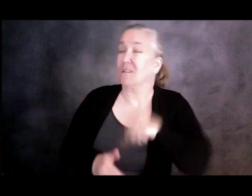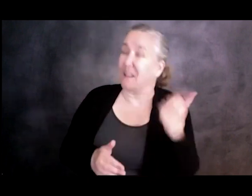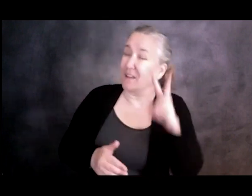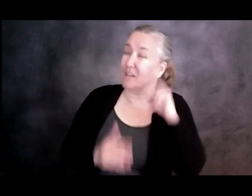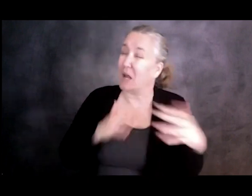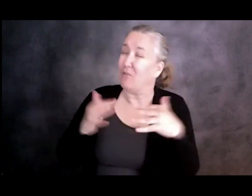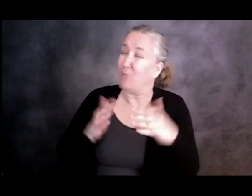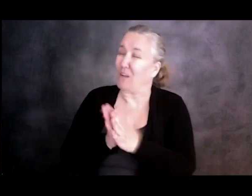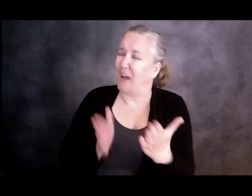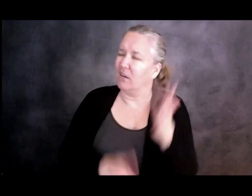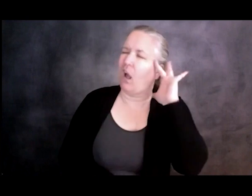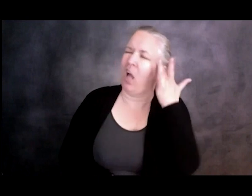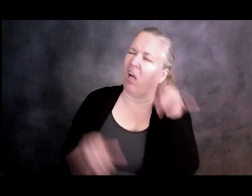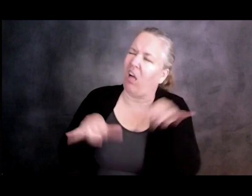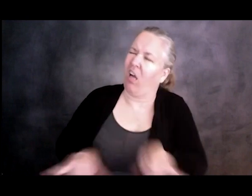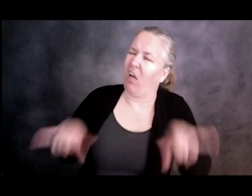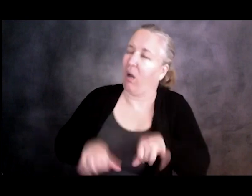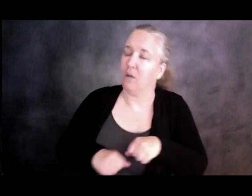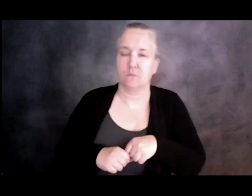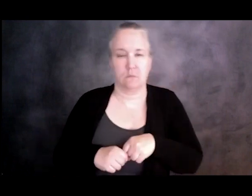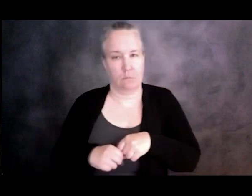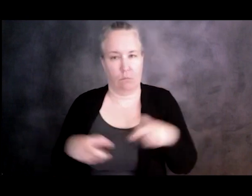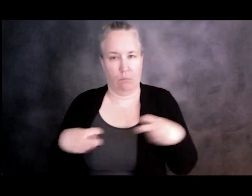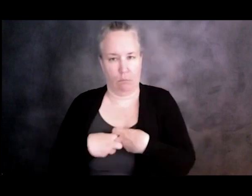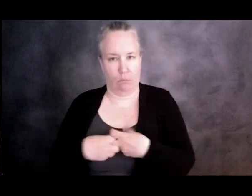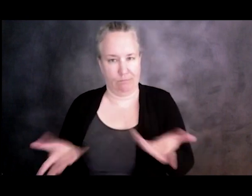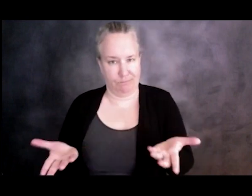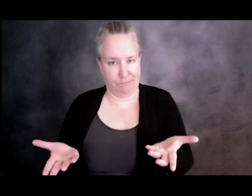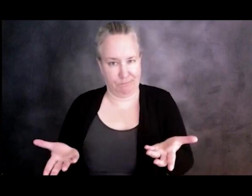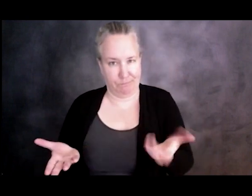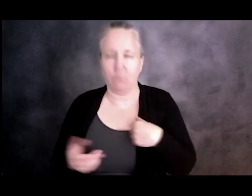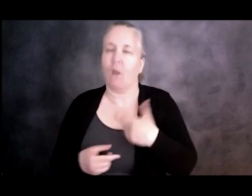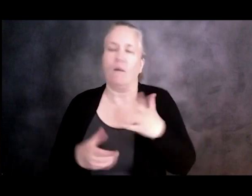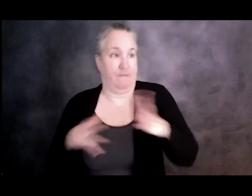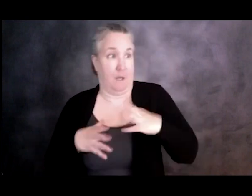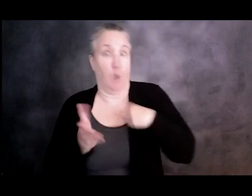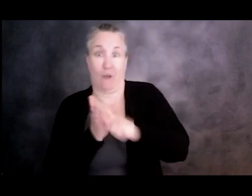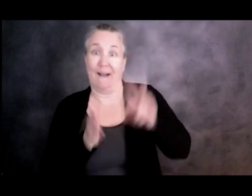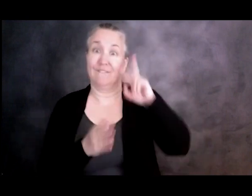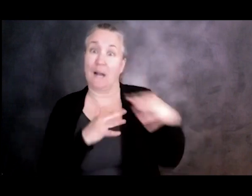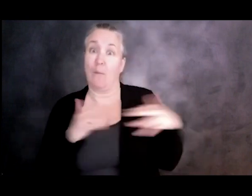We're sick and tired of Vietnam War novels. What kind of a dilemma is that? So I said, I'm going to write a Vietnam War novel, but I'm going to do it my way, which